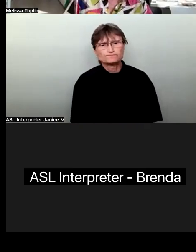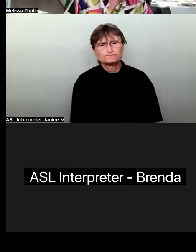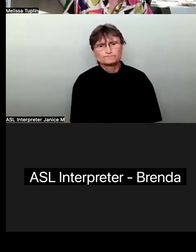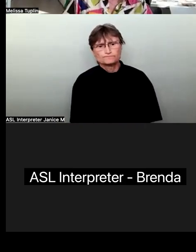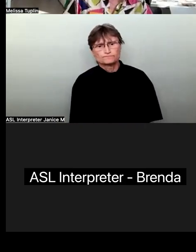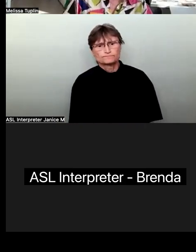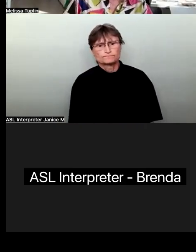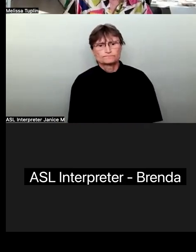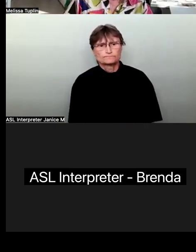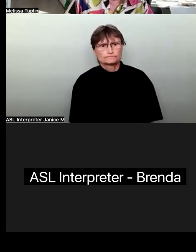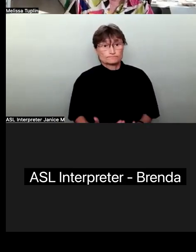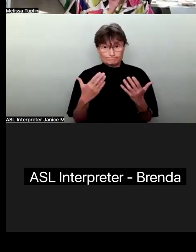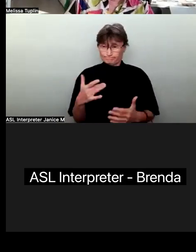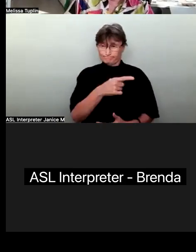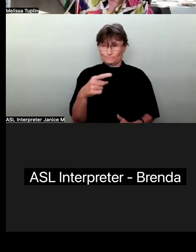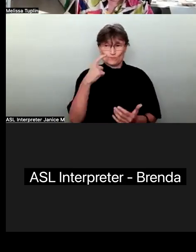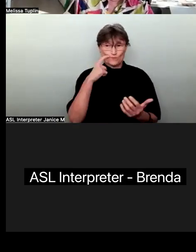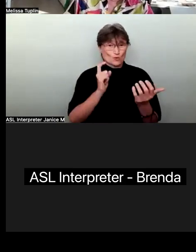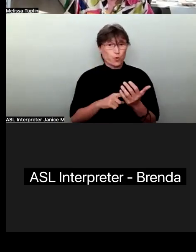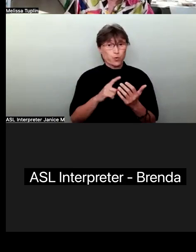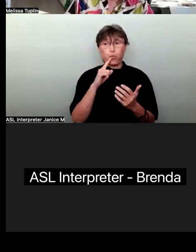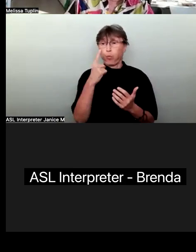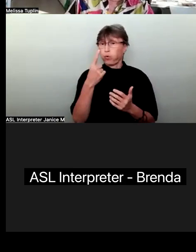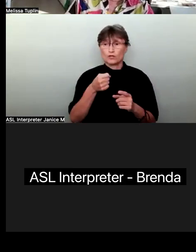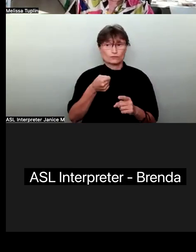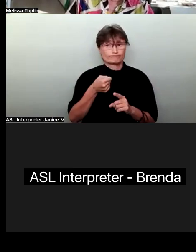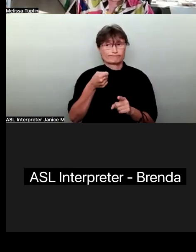So, as you've seen, the most significant change that we've made is to formally